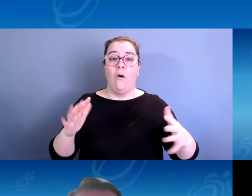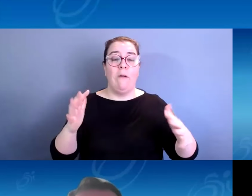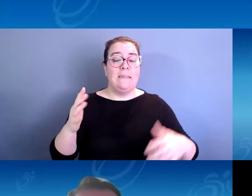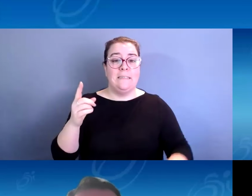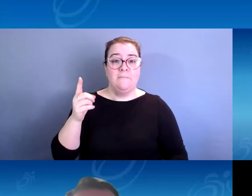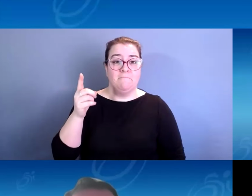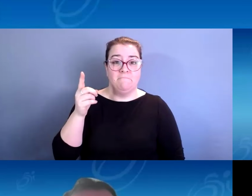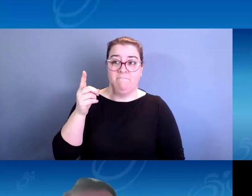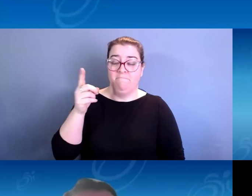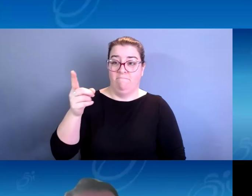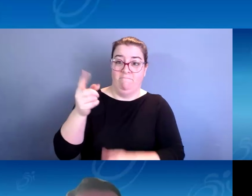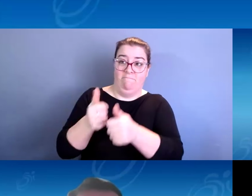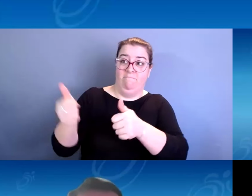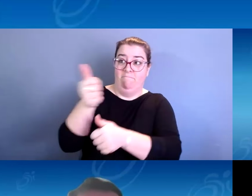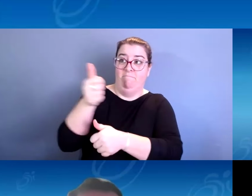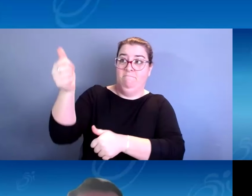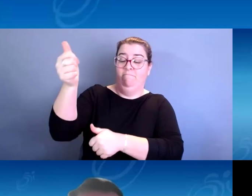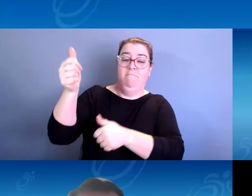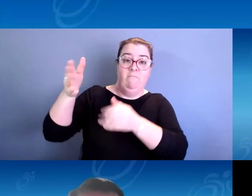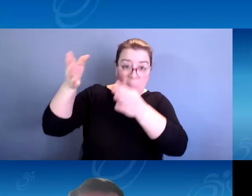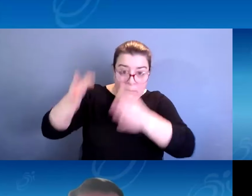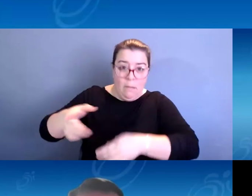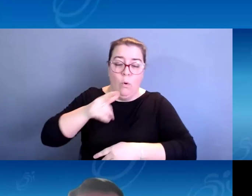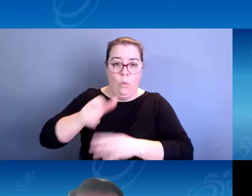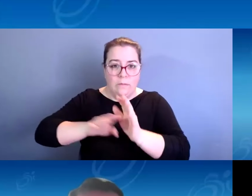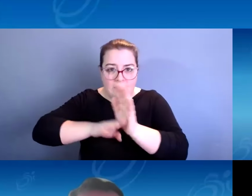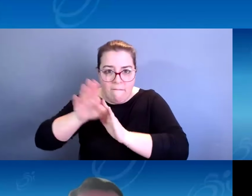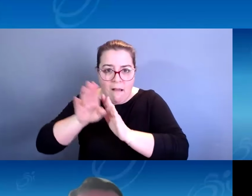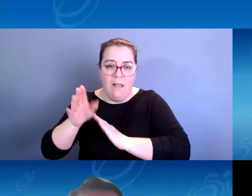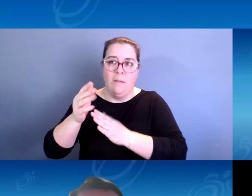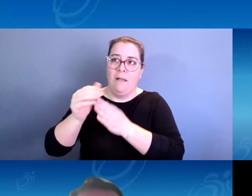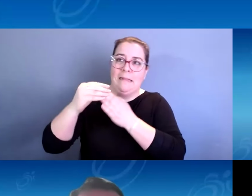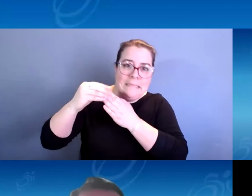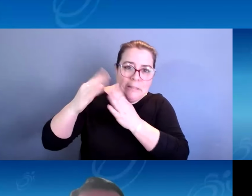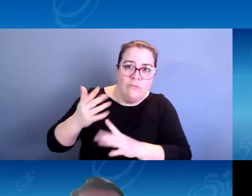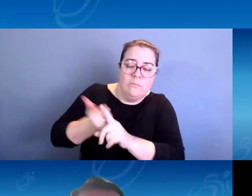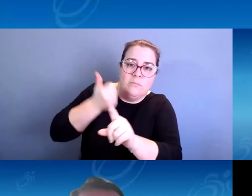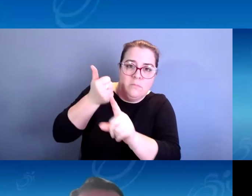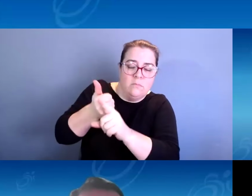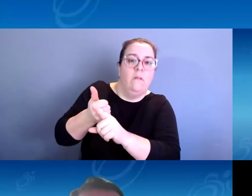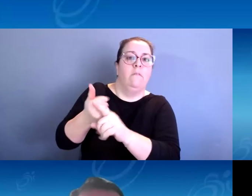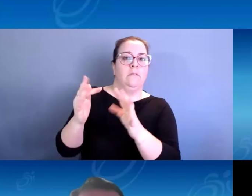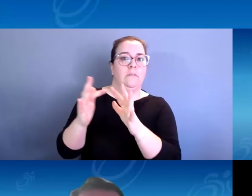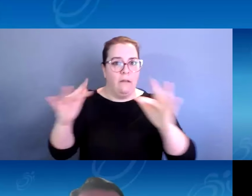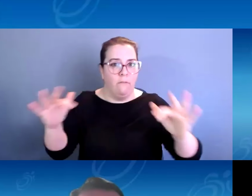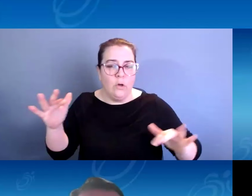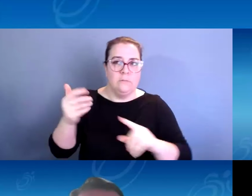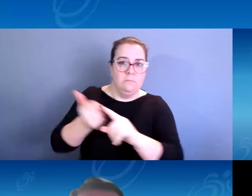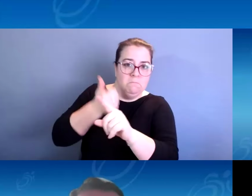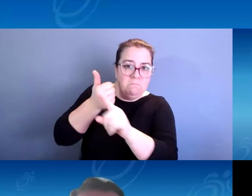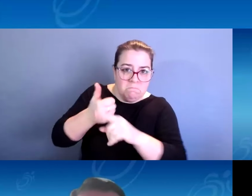at the table at, in leadership. That, to me, seems like it would solve the problem.